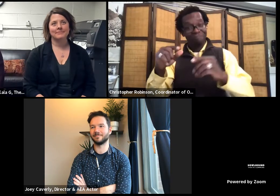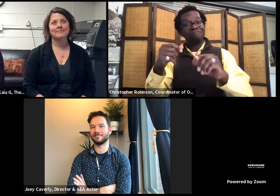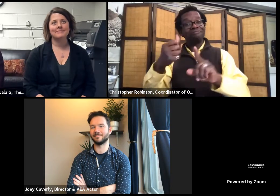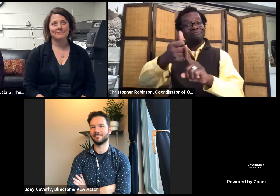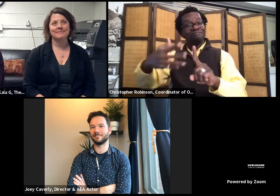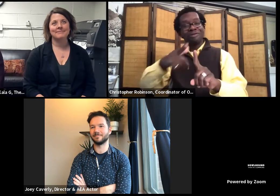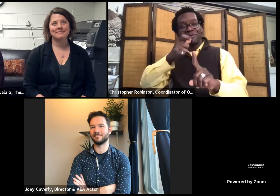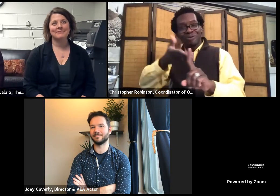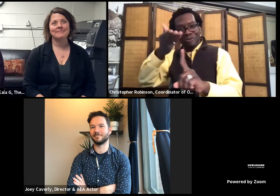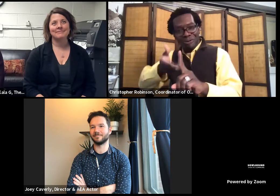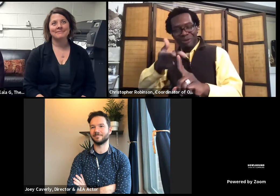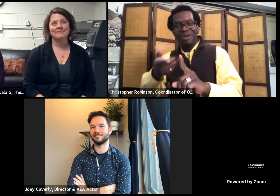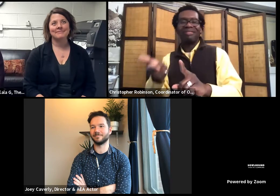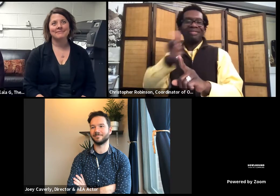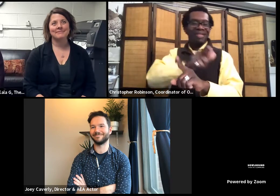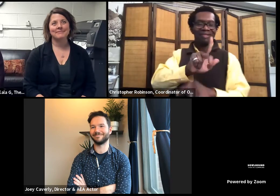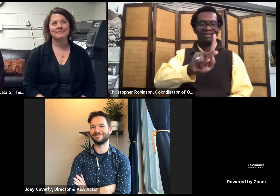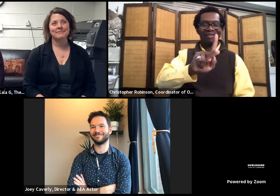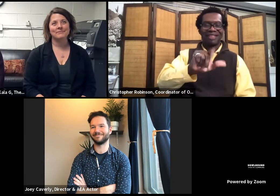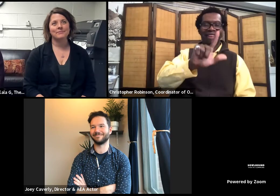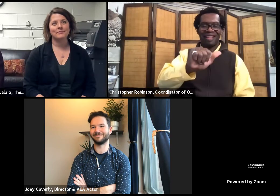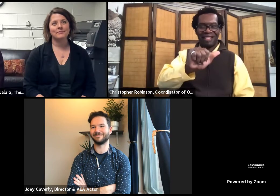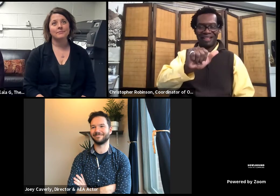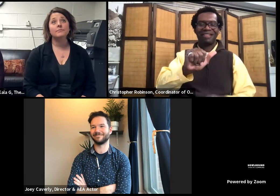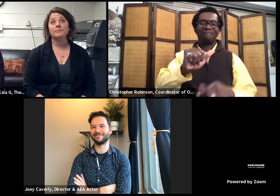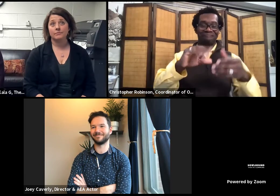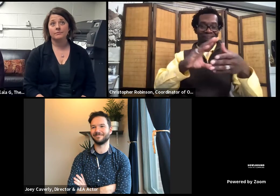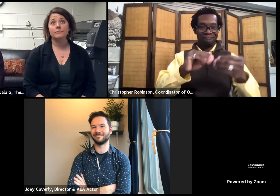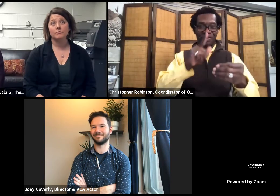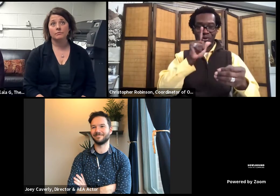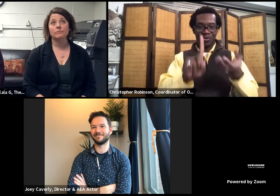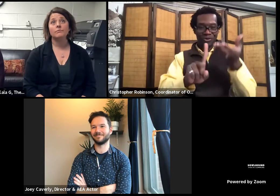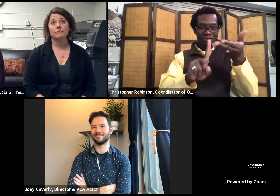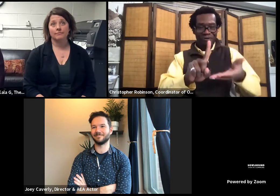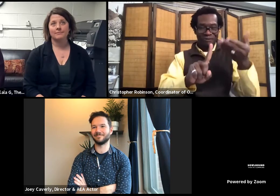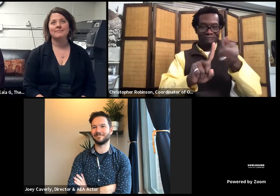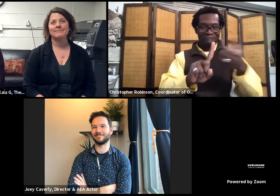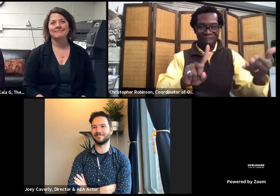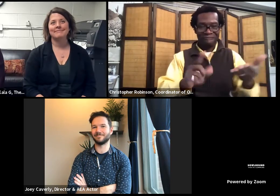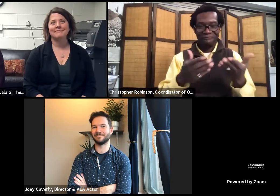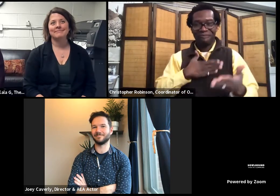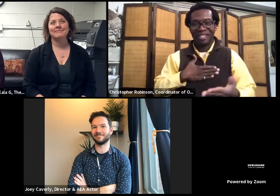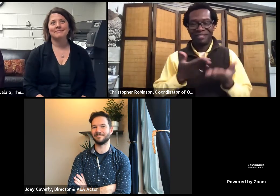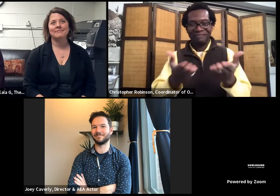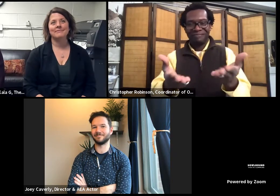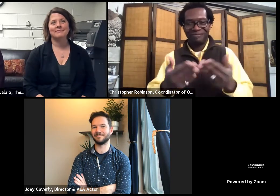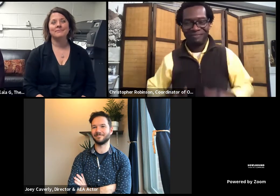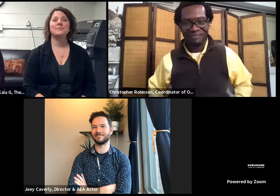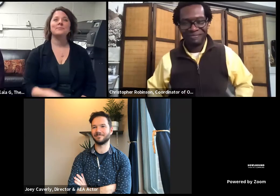It's Annie Wiegand and Kala. Let me introduce. I'm gonna describe who they are